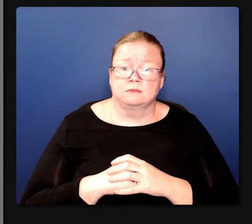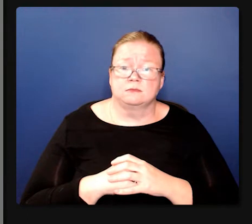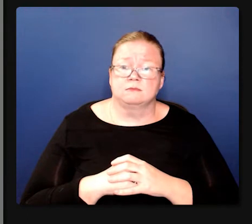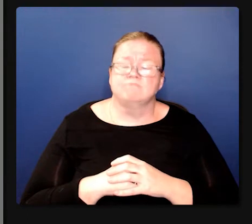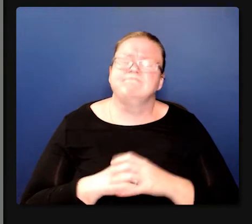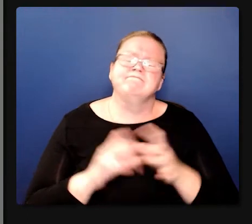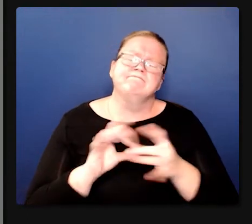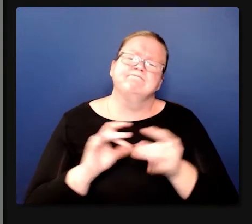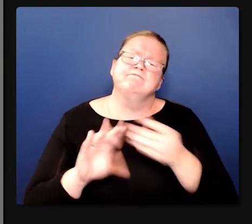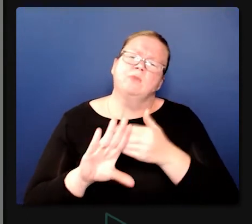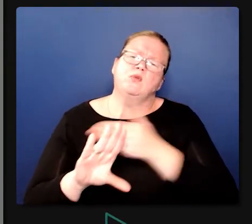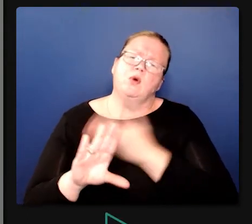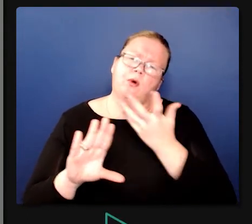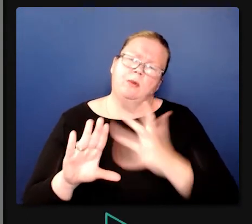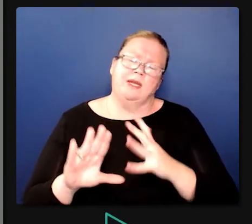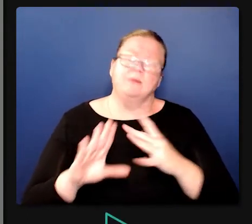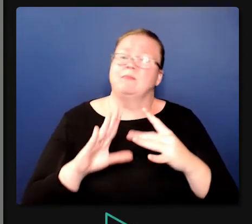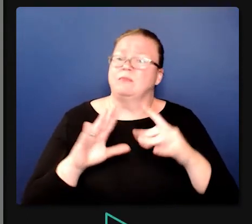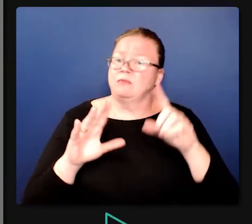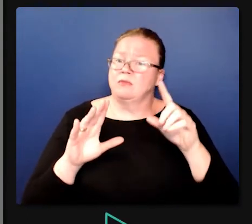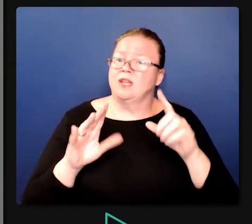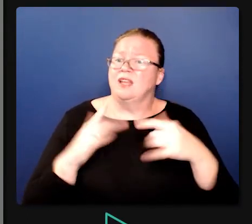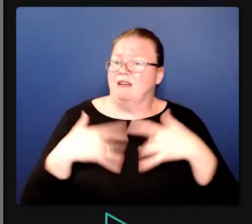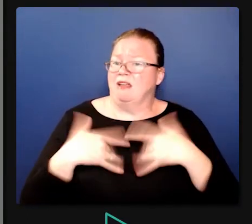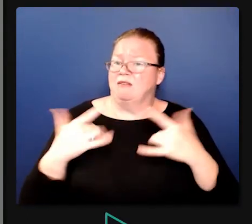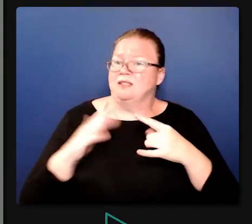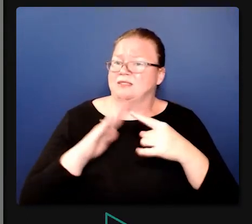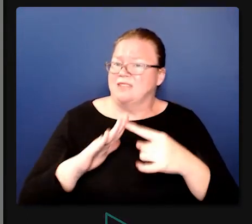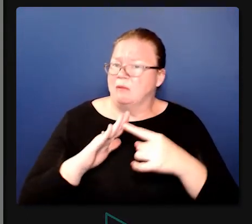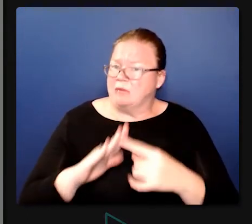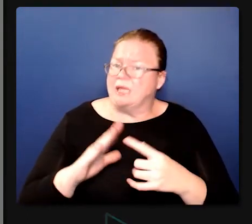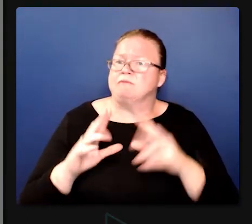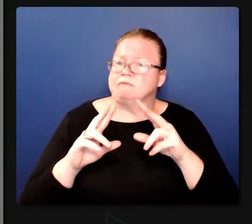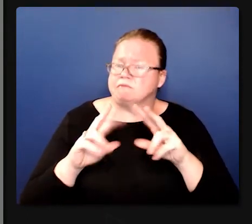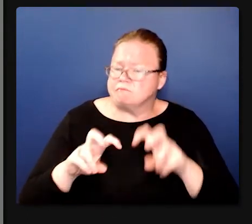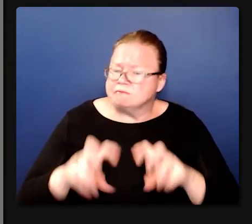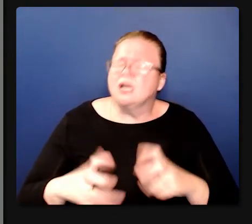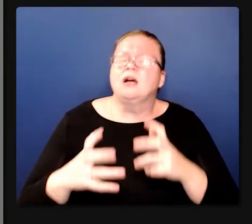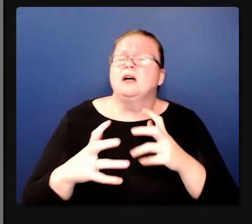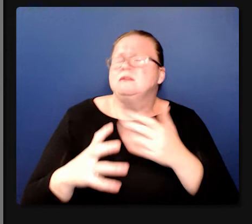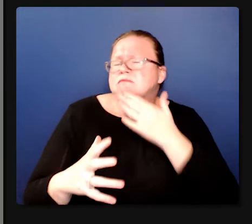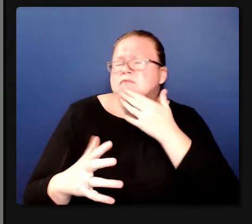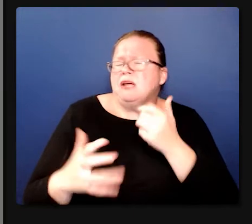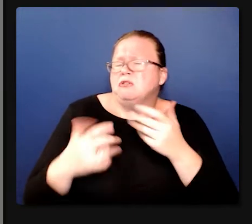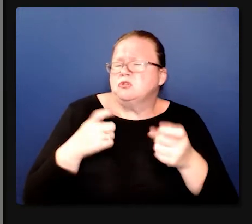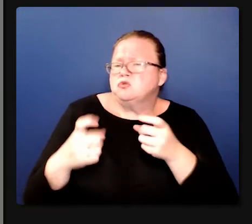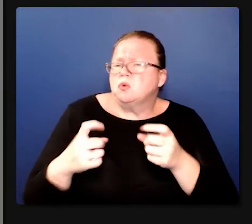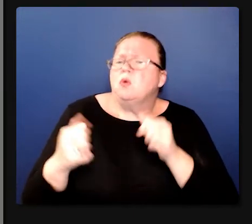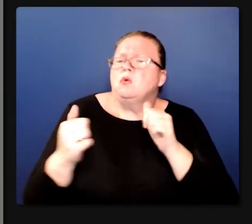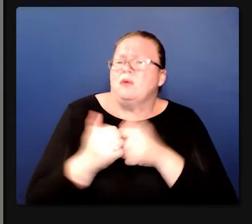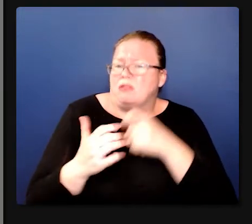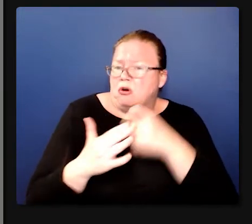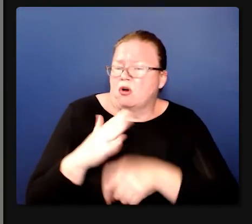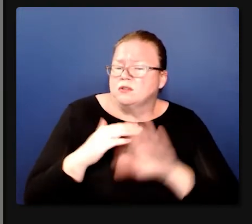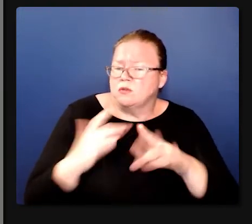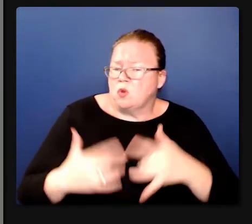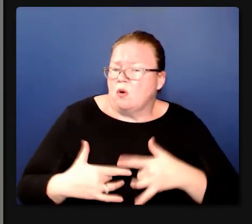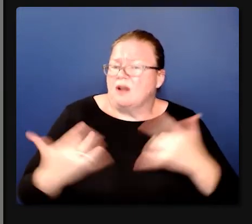As mentioned before, events sampling is another feature that lets you have better control over the cost of your event ingestion.